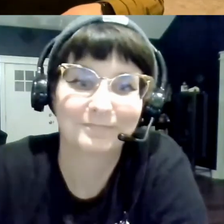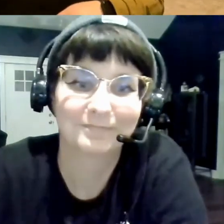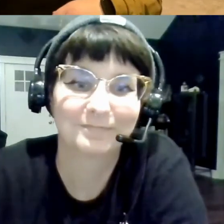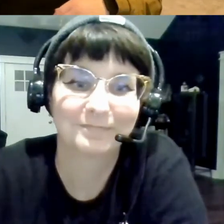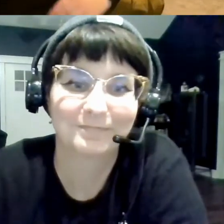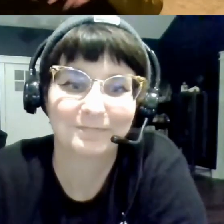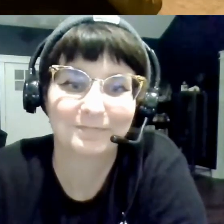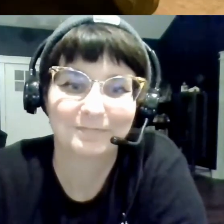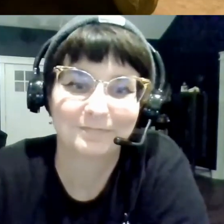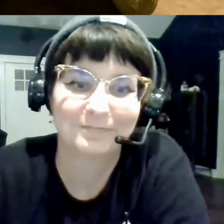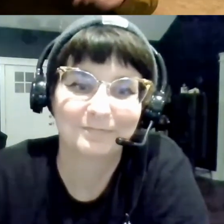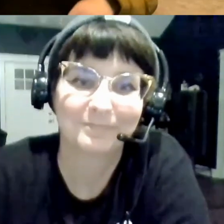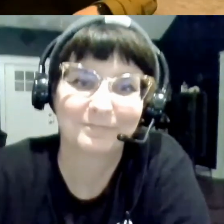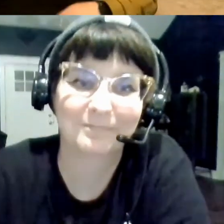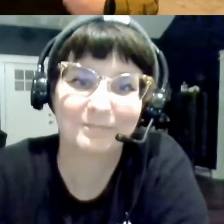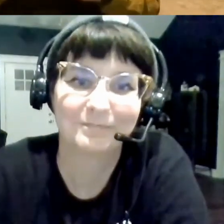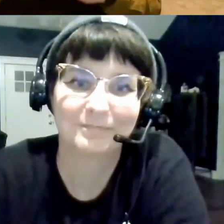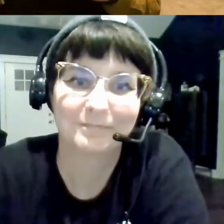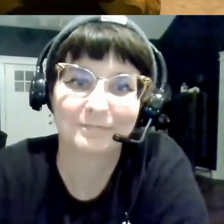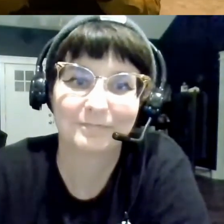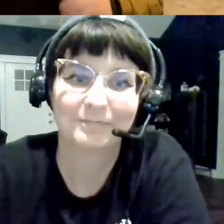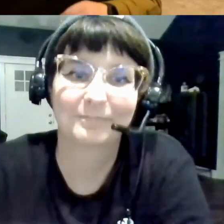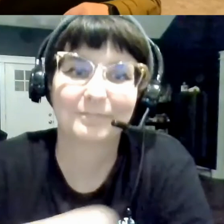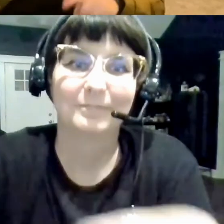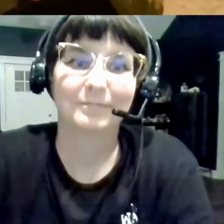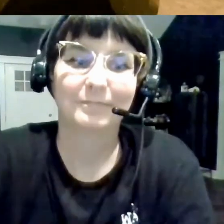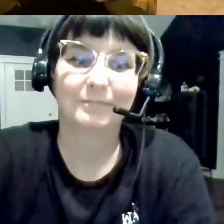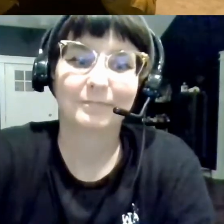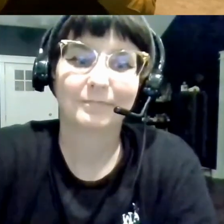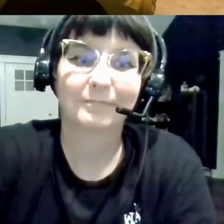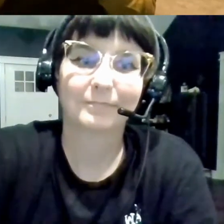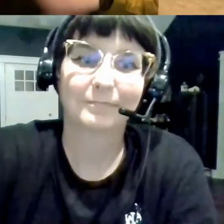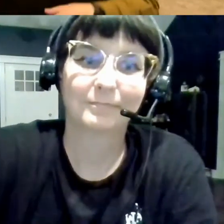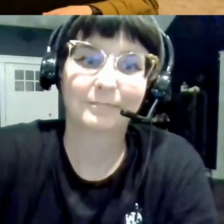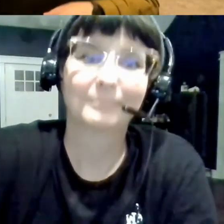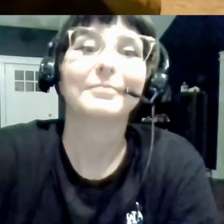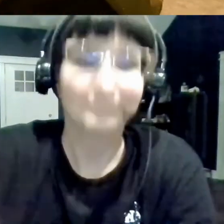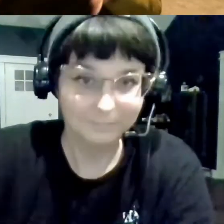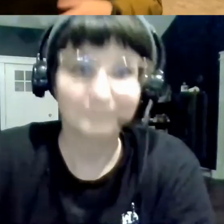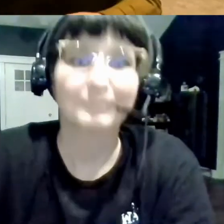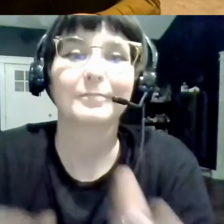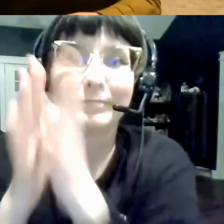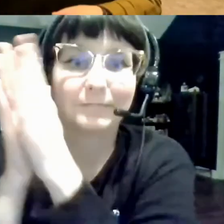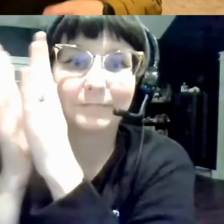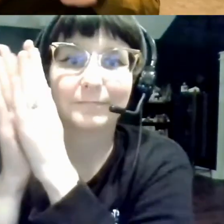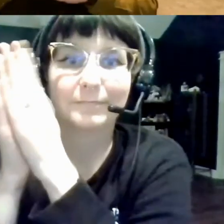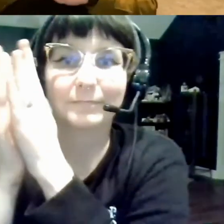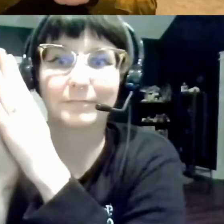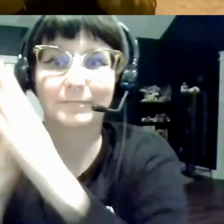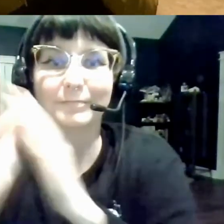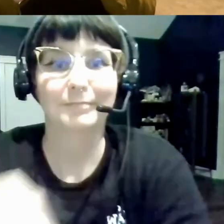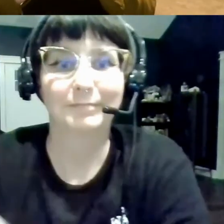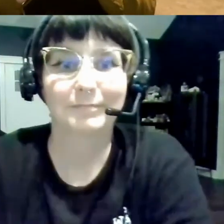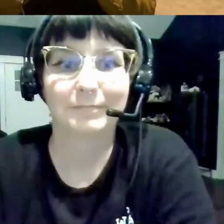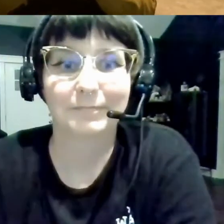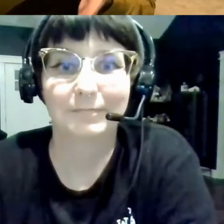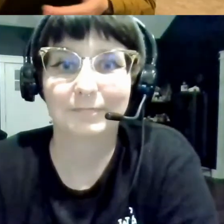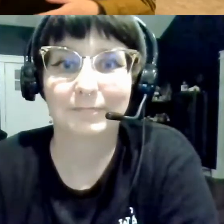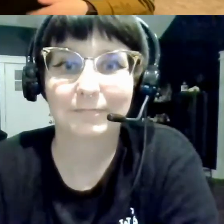and we'll talk about that some more. Thanks to our ASL interpreters, who are fantastic, and for all of you who attended tonight.